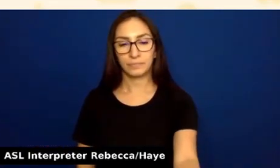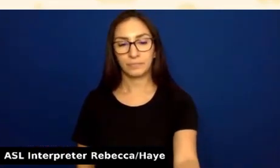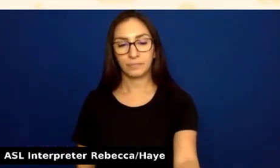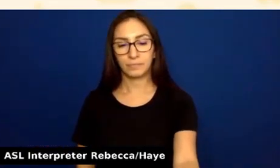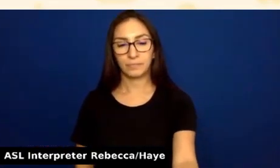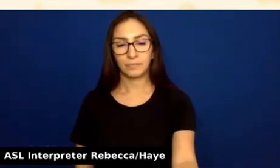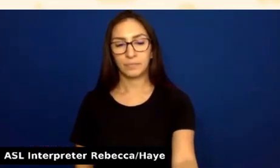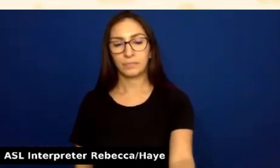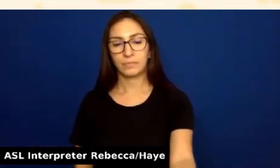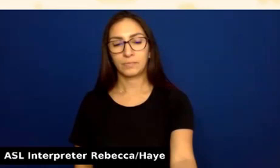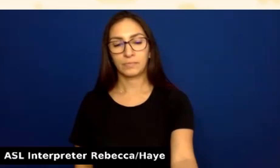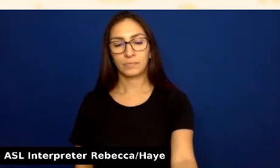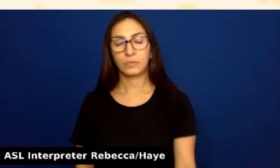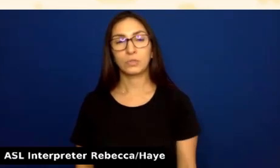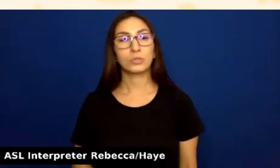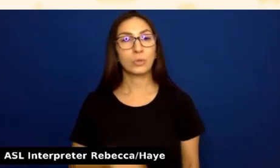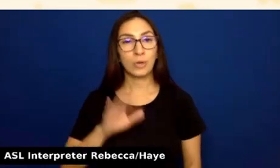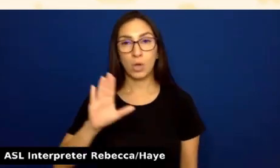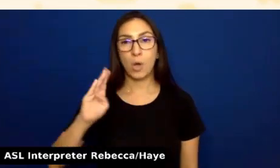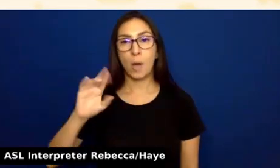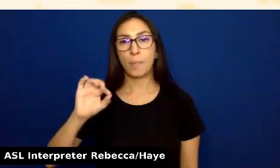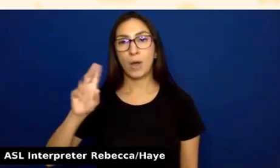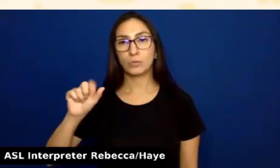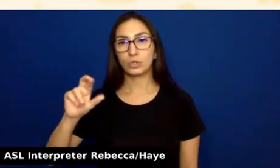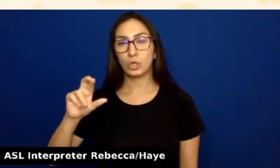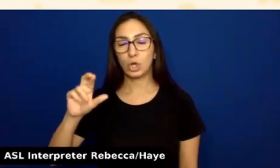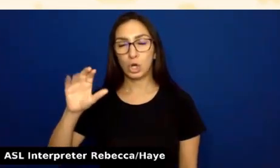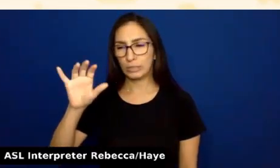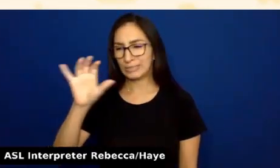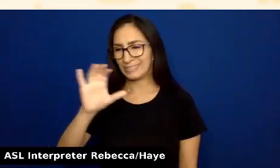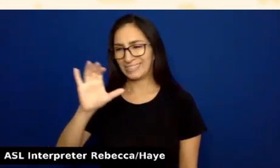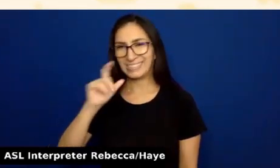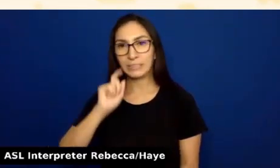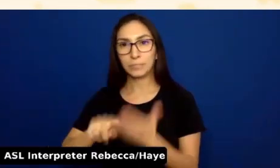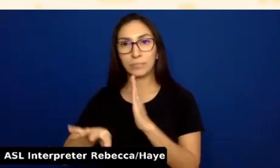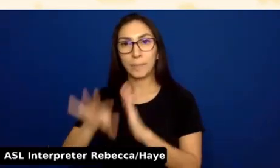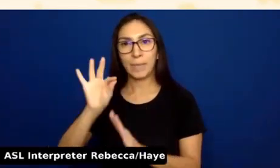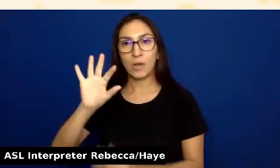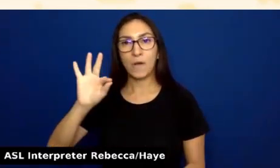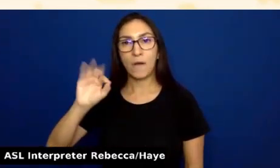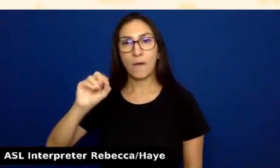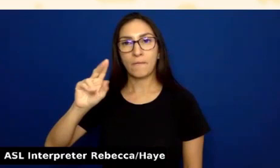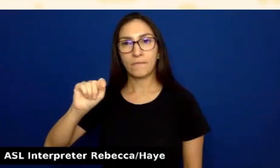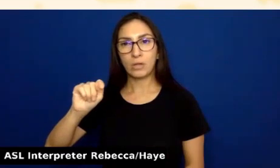So in your browser, you go to font size and in the font size,